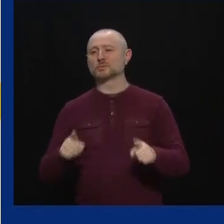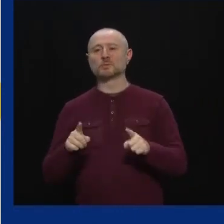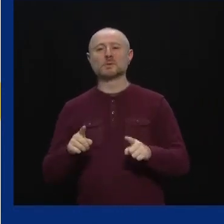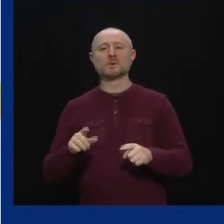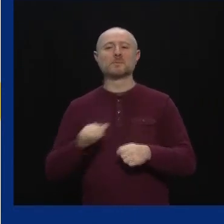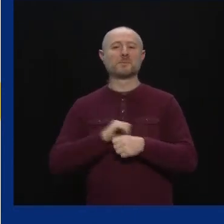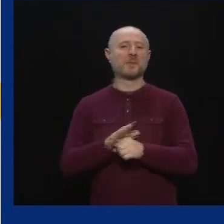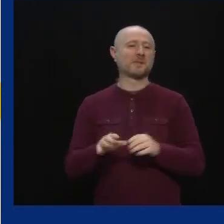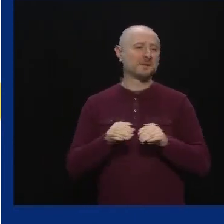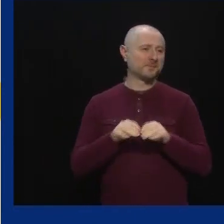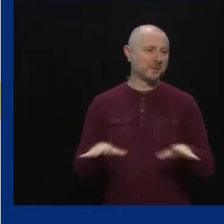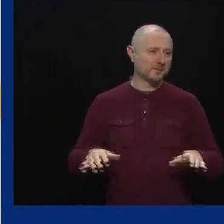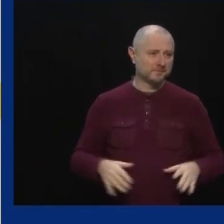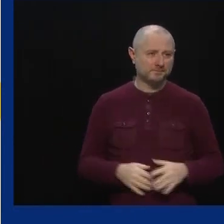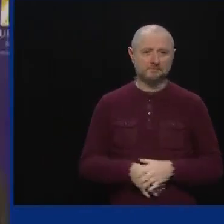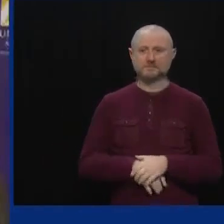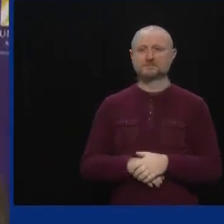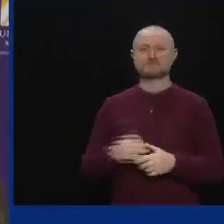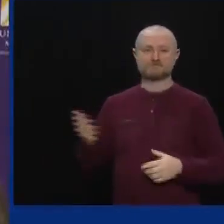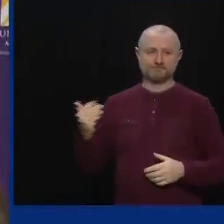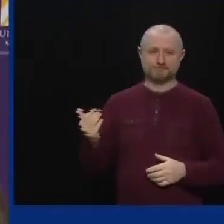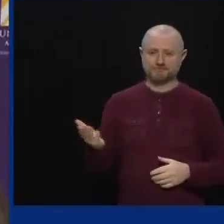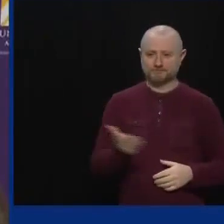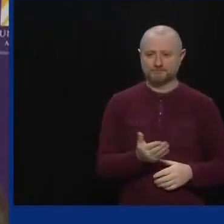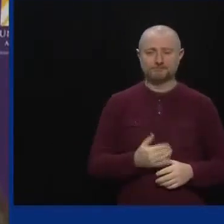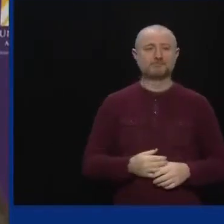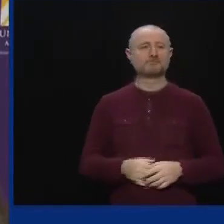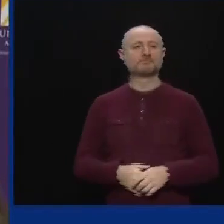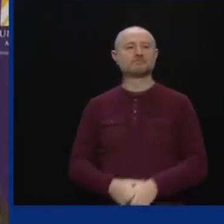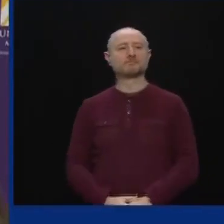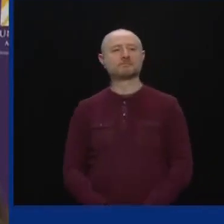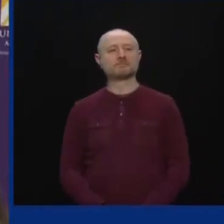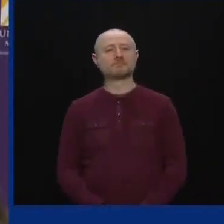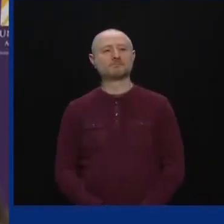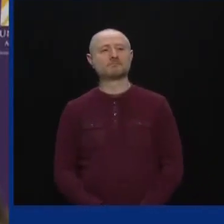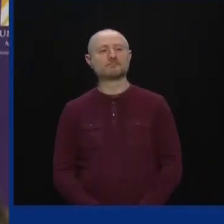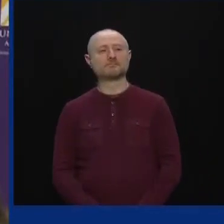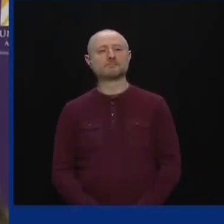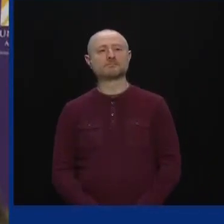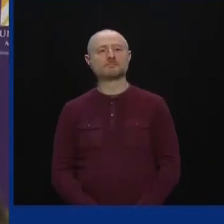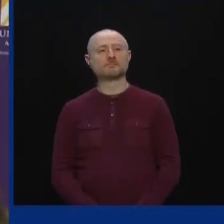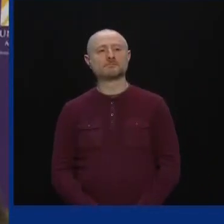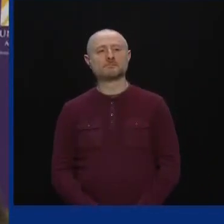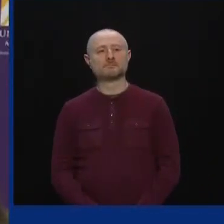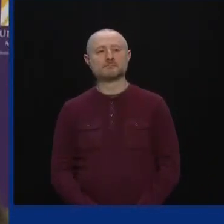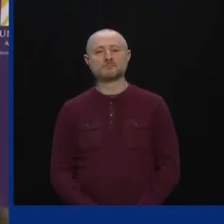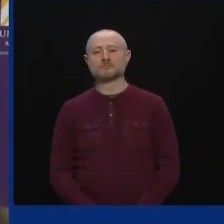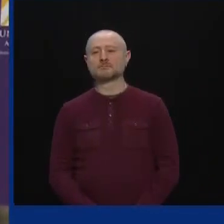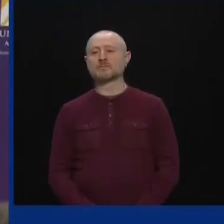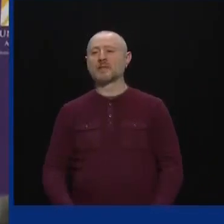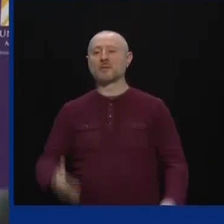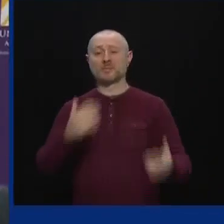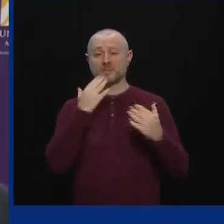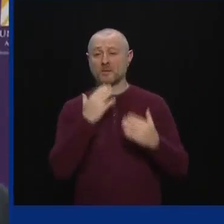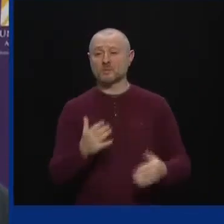ONE MORE THING I WOULD LIKE TO BRING DR. BASS TO TALK ABOUT IS ACCESS TO HEALTH CARE DURING THIS PANDEMIC. WE'RE GOING TO DO SOMETHING TO MAKE THAT A LITTLE BIT.